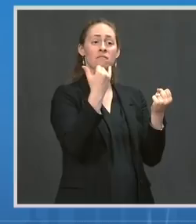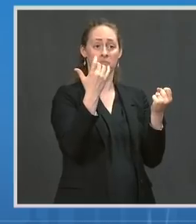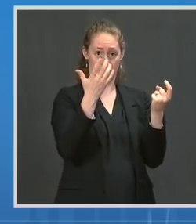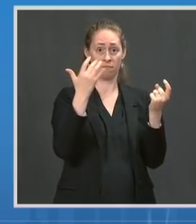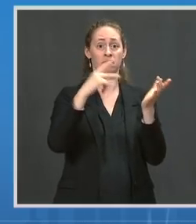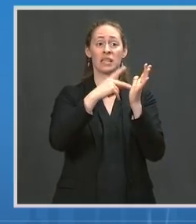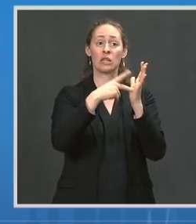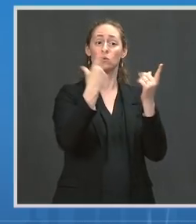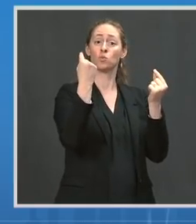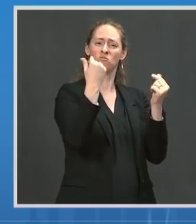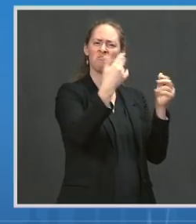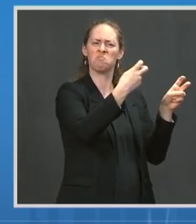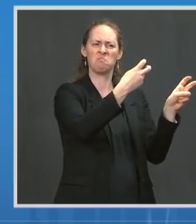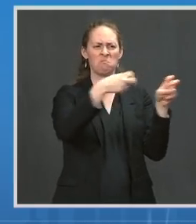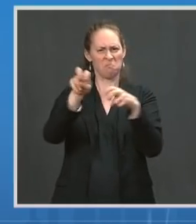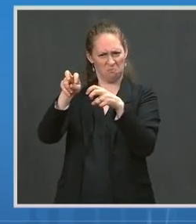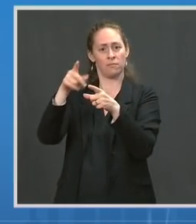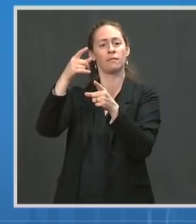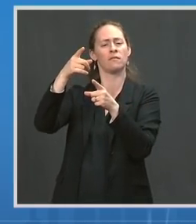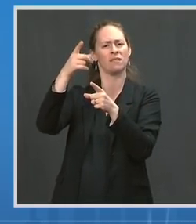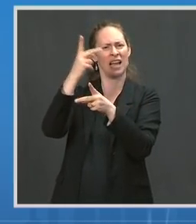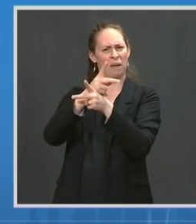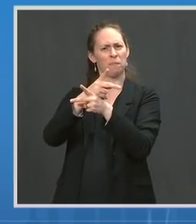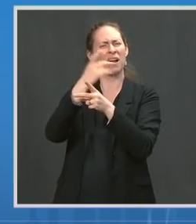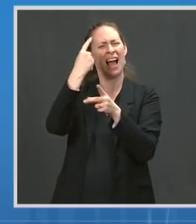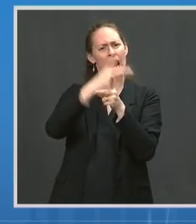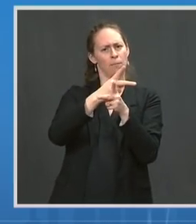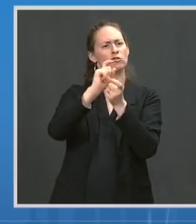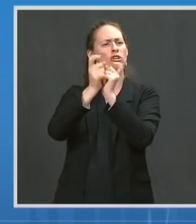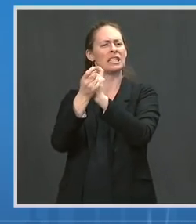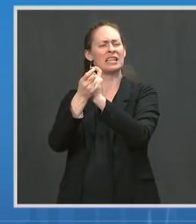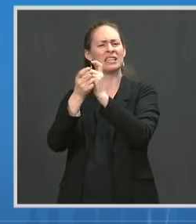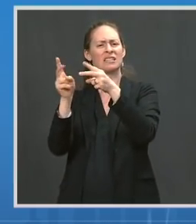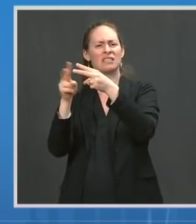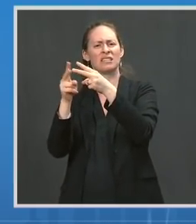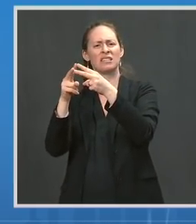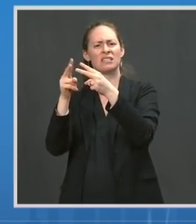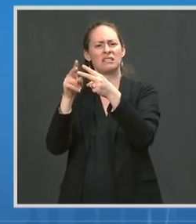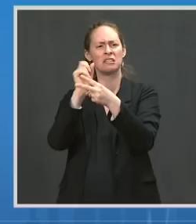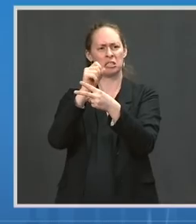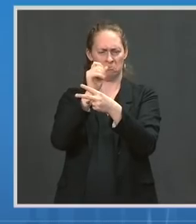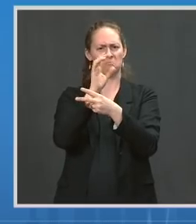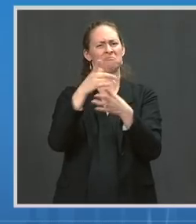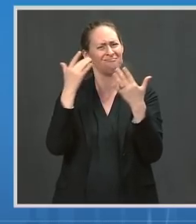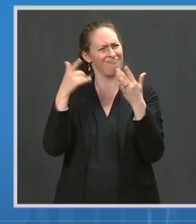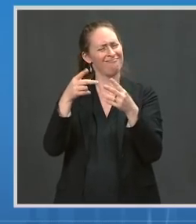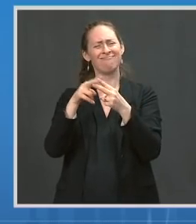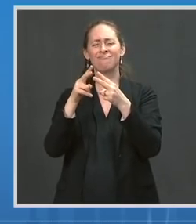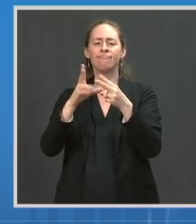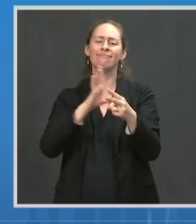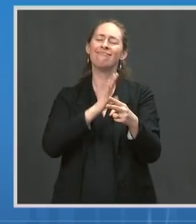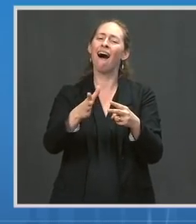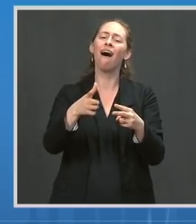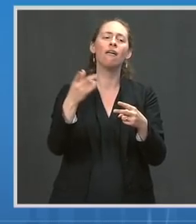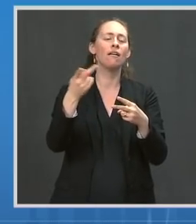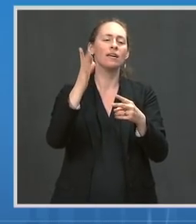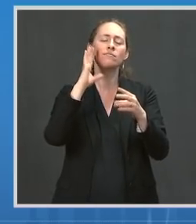we want them to keep those appointments. We have great faith in the effectiveness of those vaccines, and they have very strong safety profiles.